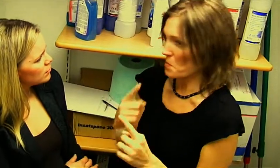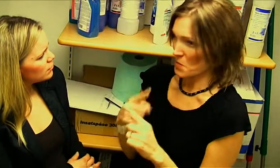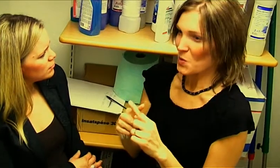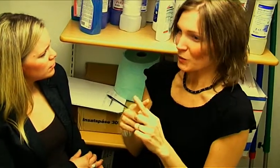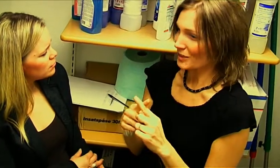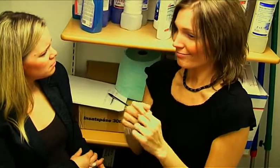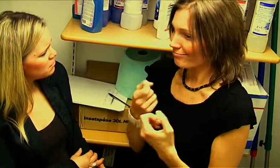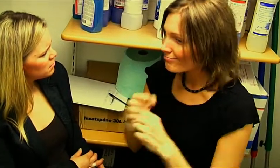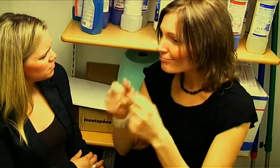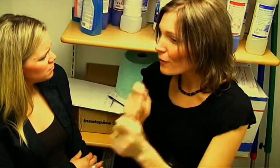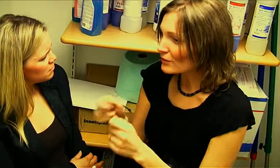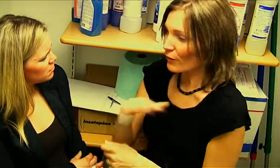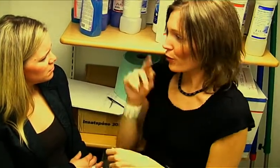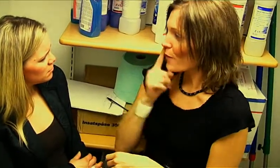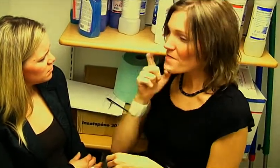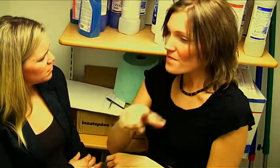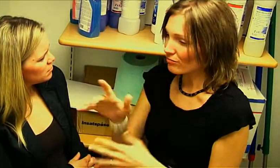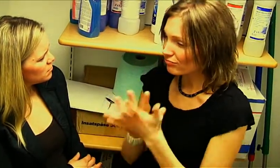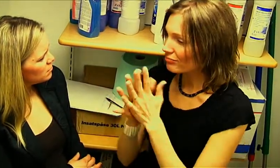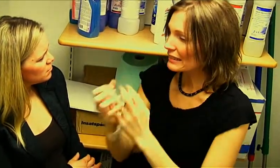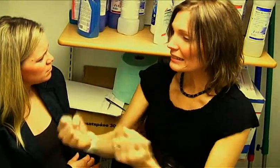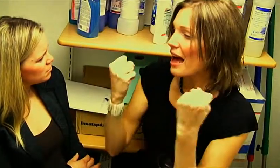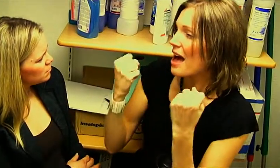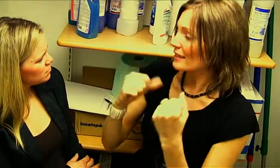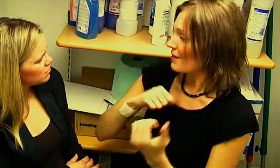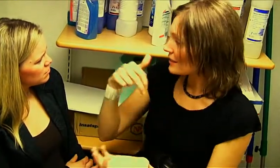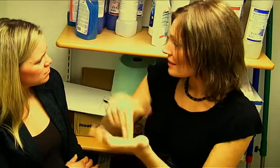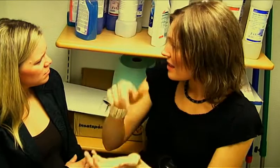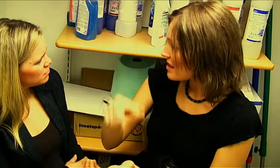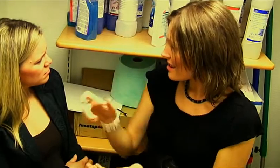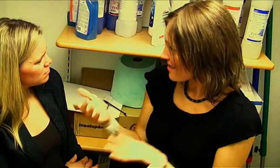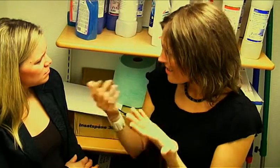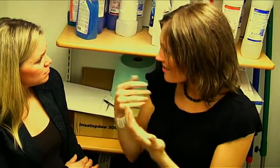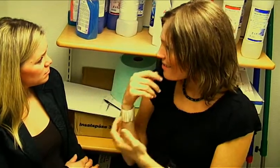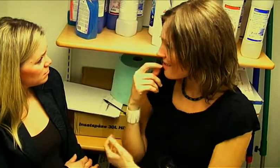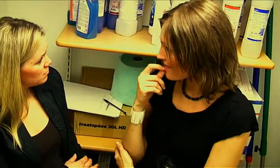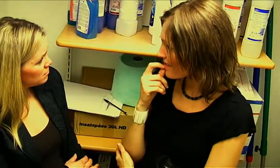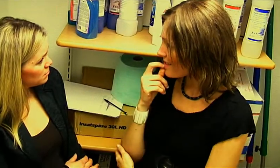and raise our deaf to strong and independent people.